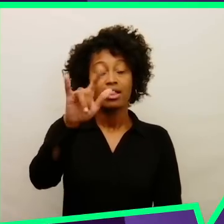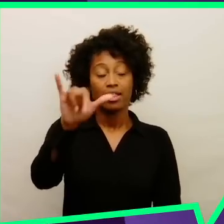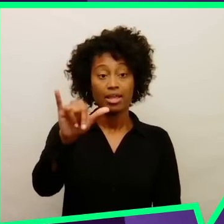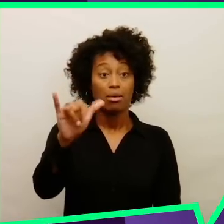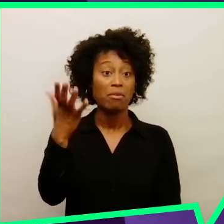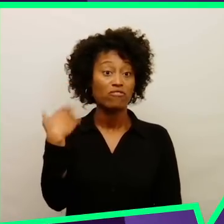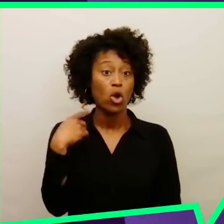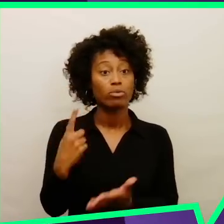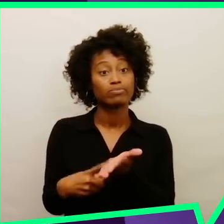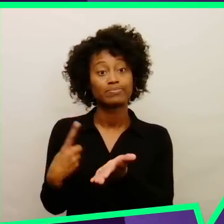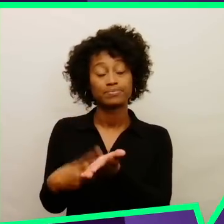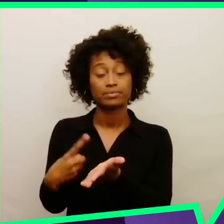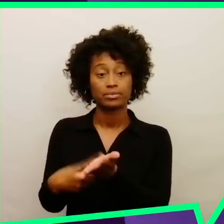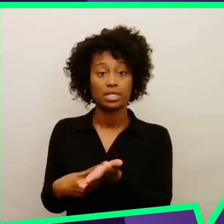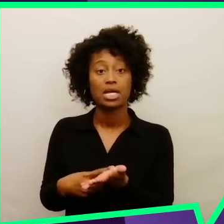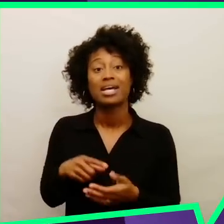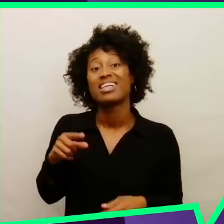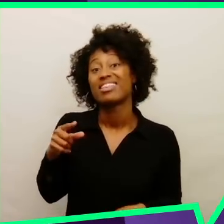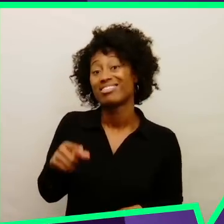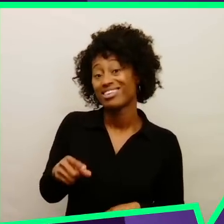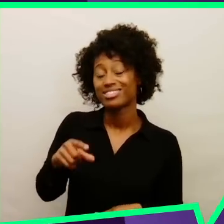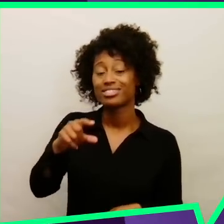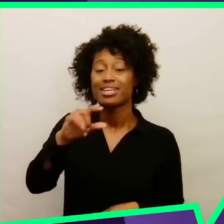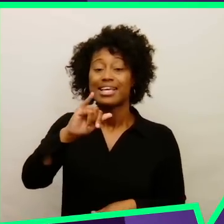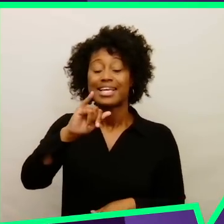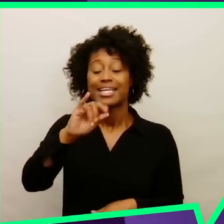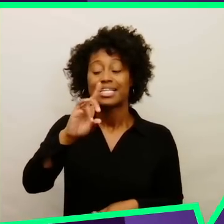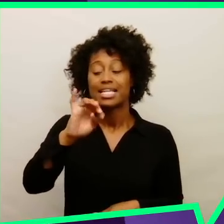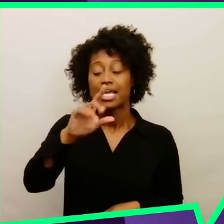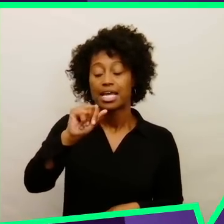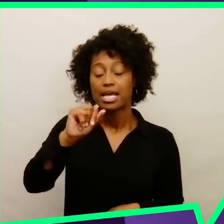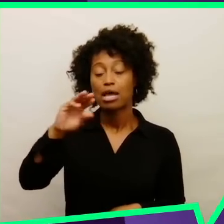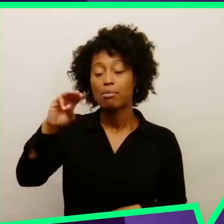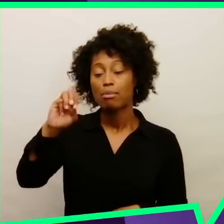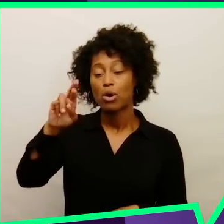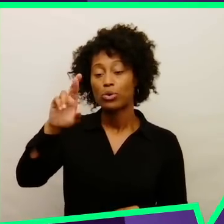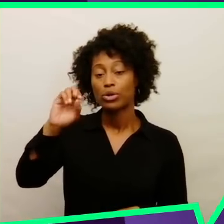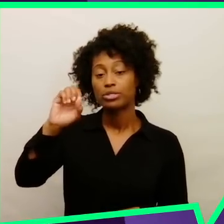that this Indiana Motor Speedway is the biggest--